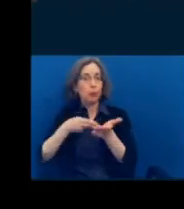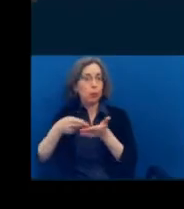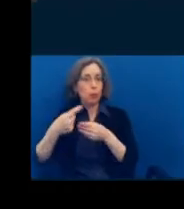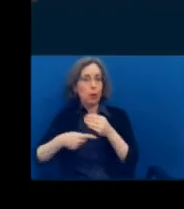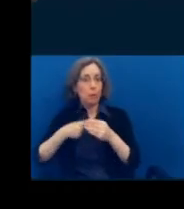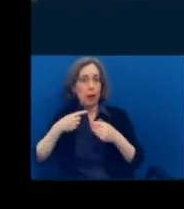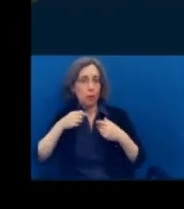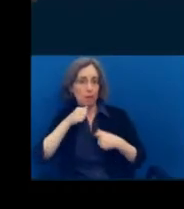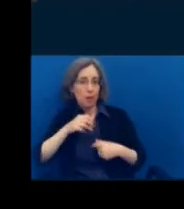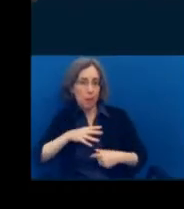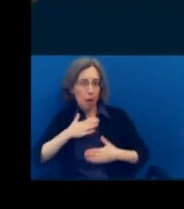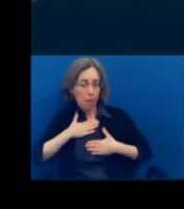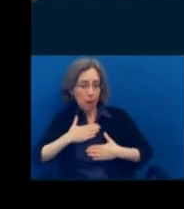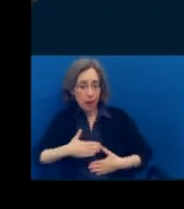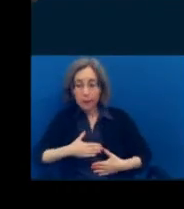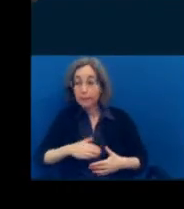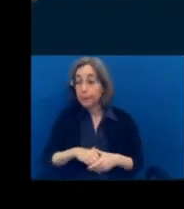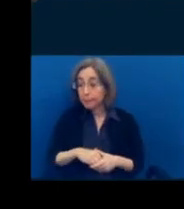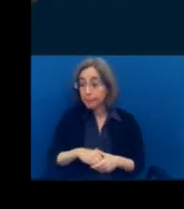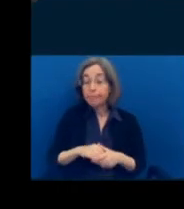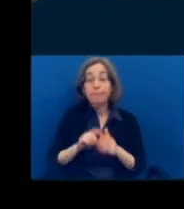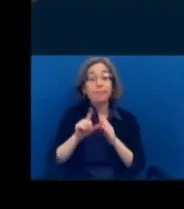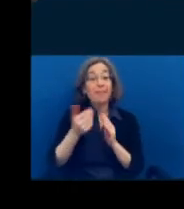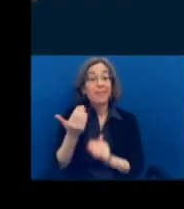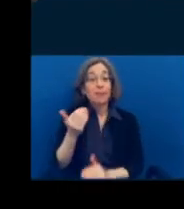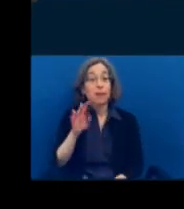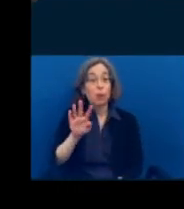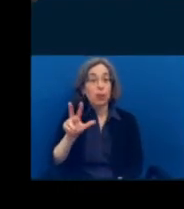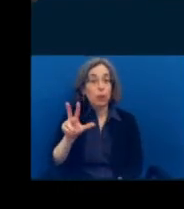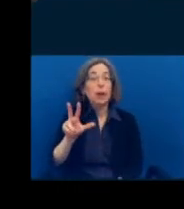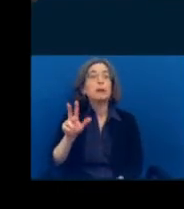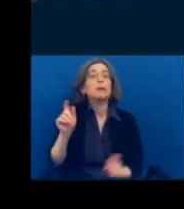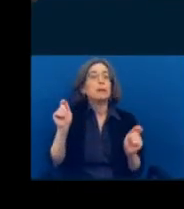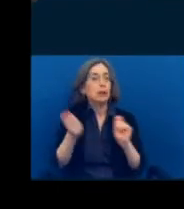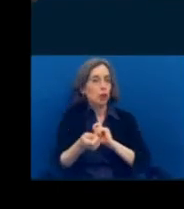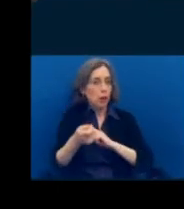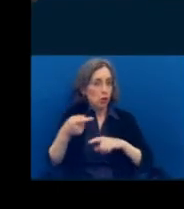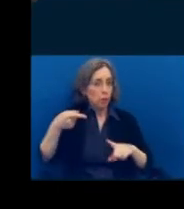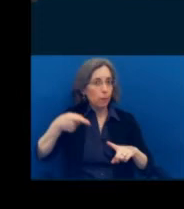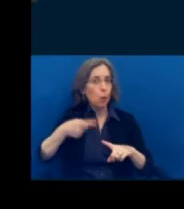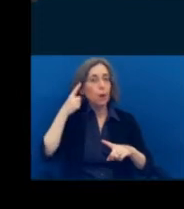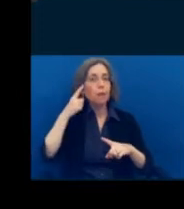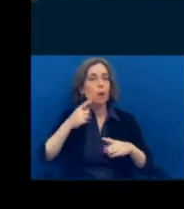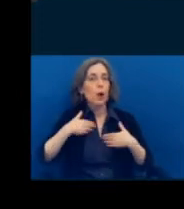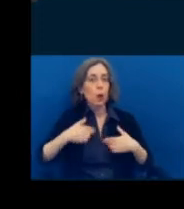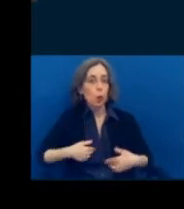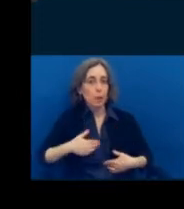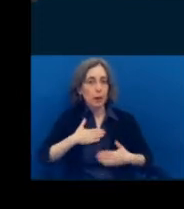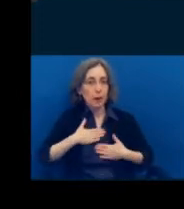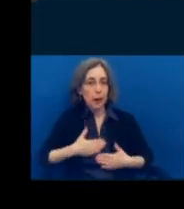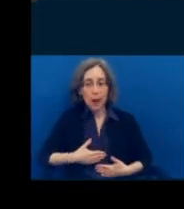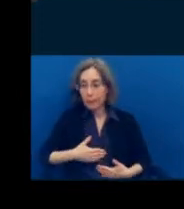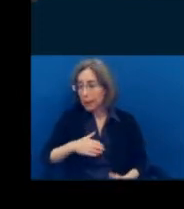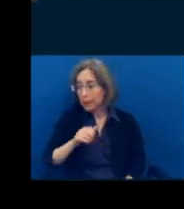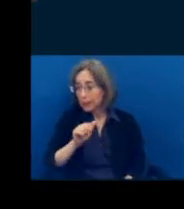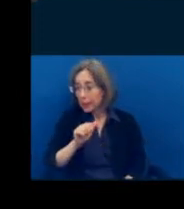1543 WAS A SIGNIFICANT TURNING BUOYANT IN THE HISTORY OF ANADIA ME.